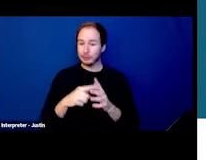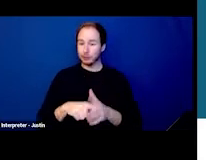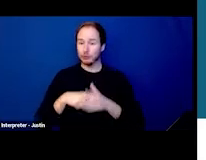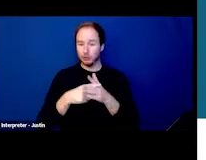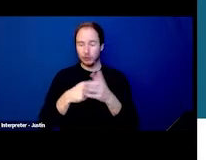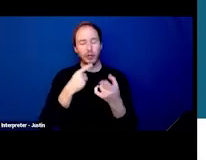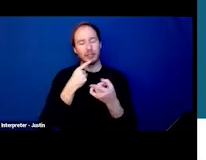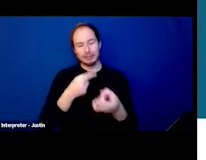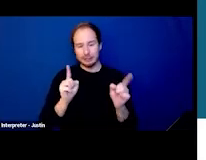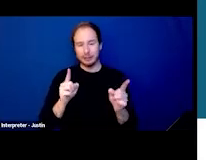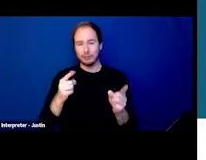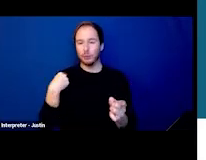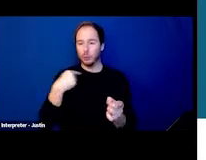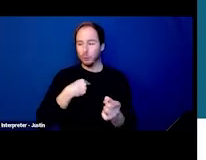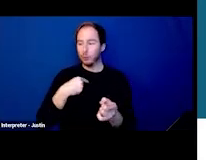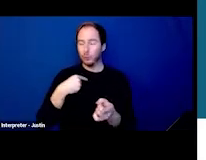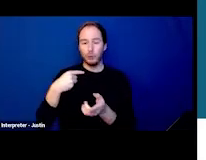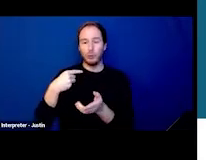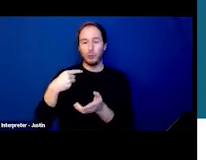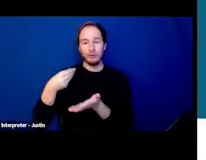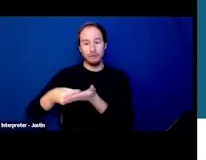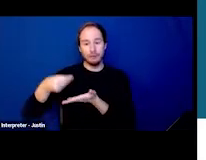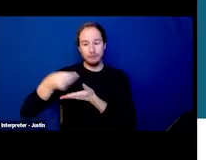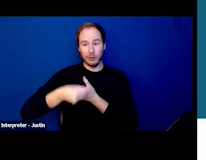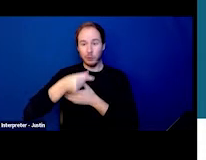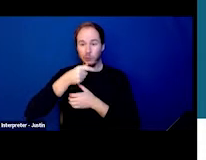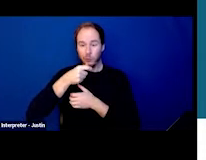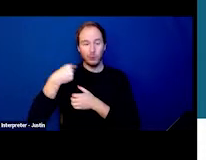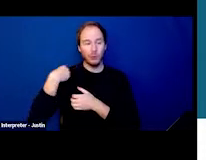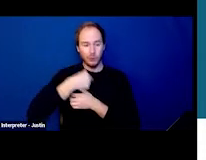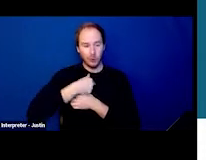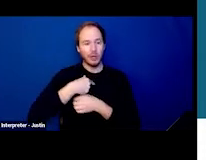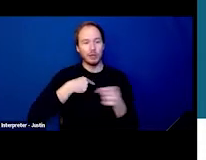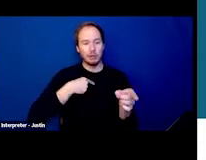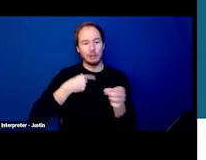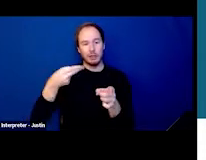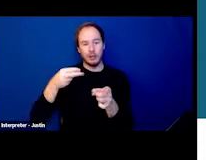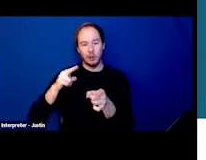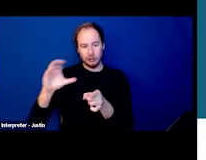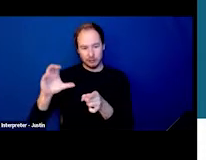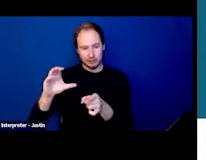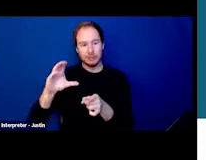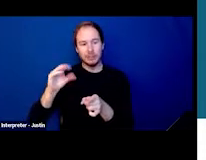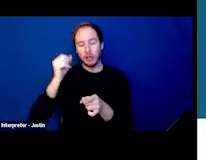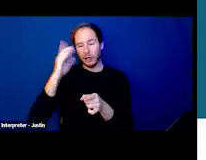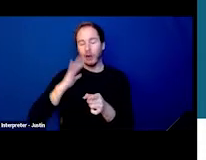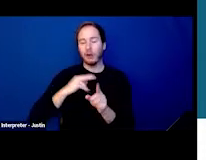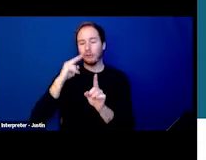we are funded by the Substance Abuse and Mental Health Services Administration, but the views and opinions expressed today